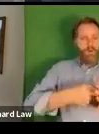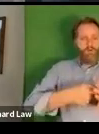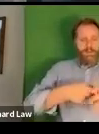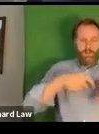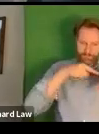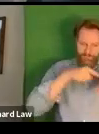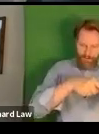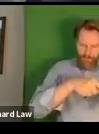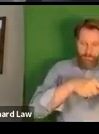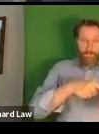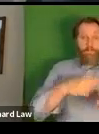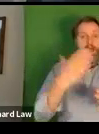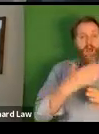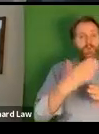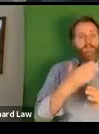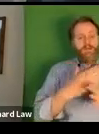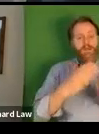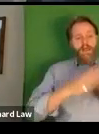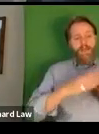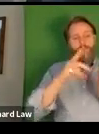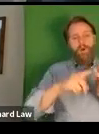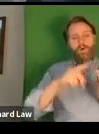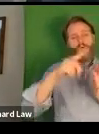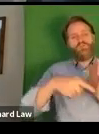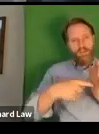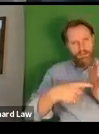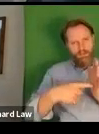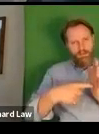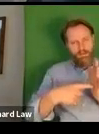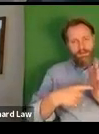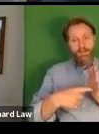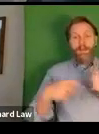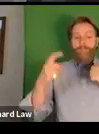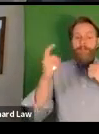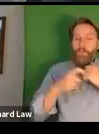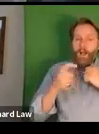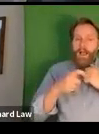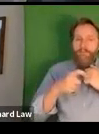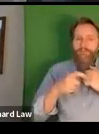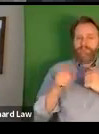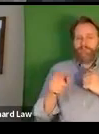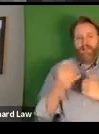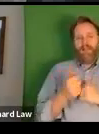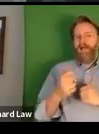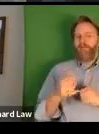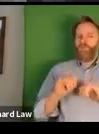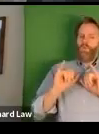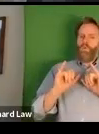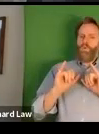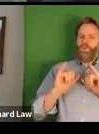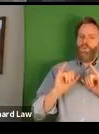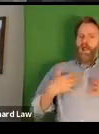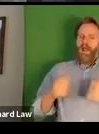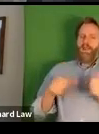ministry of justice HMCTS my wife has some serious health conditions and is classed as extremely vulnerable by the